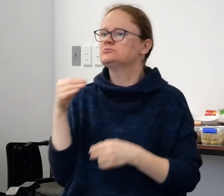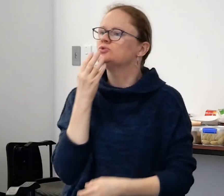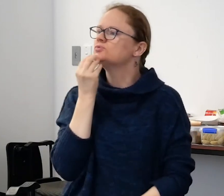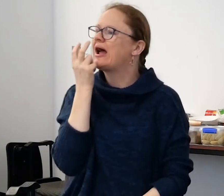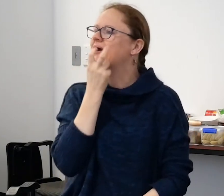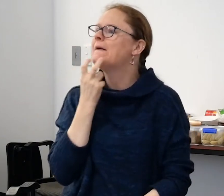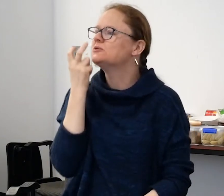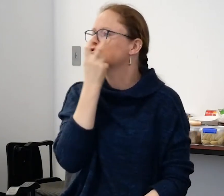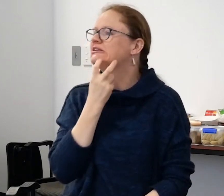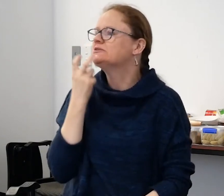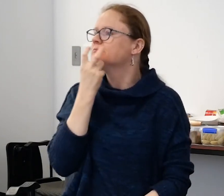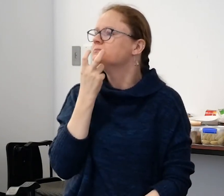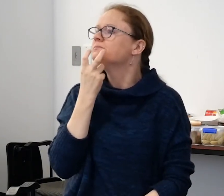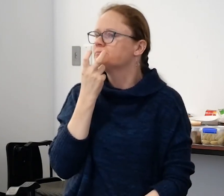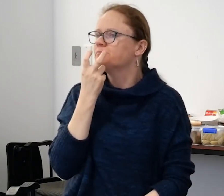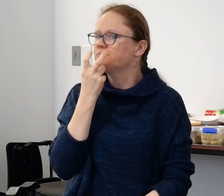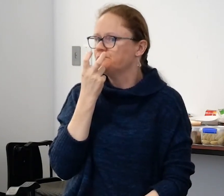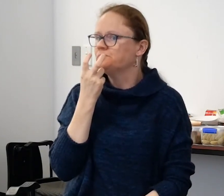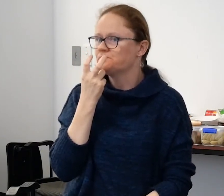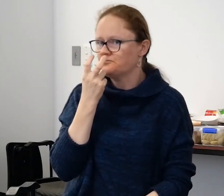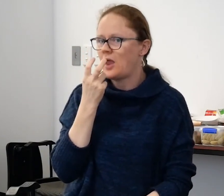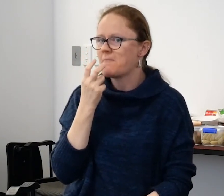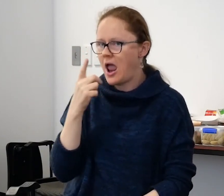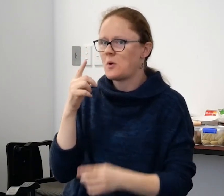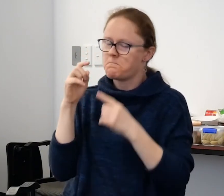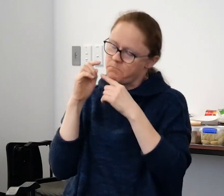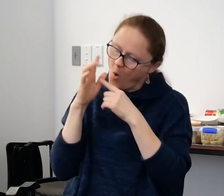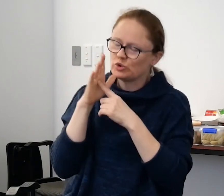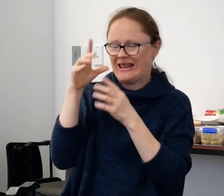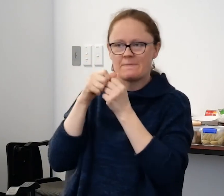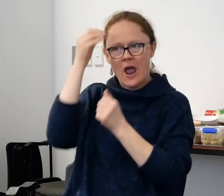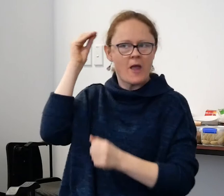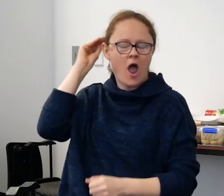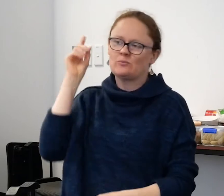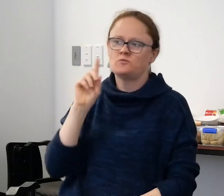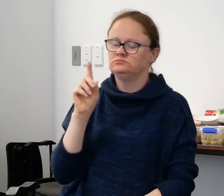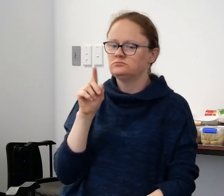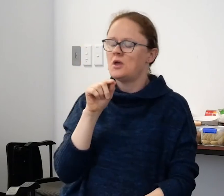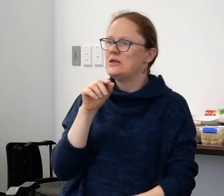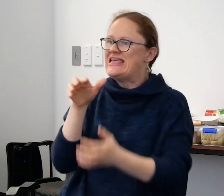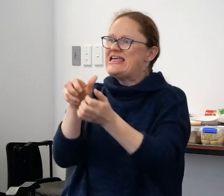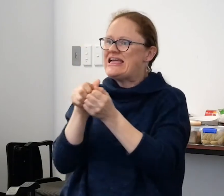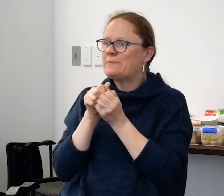Absolutely last is oral, where you depend on them to recognize what you're saying.